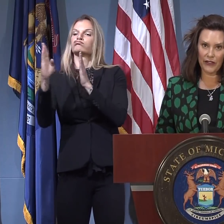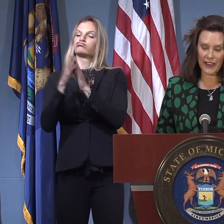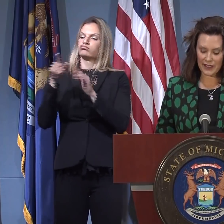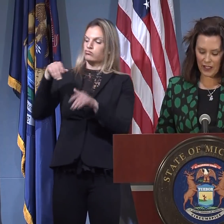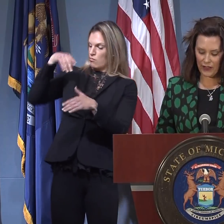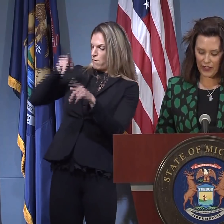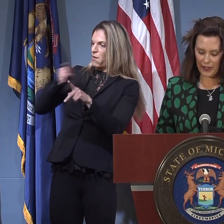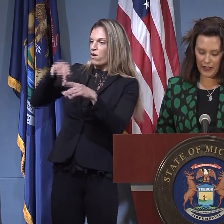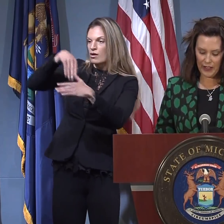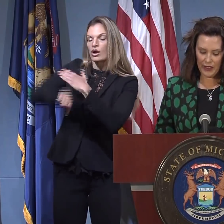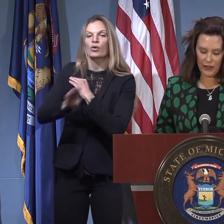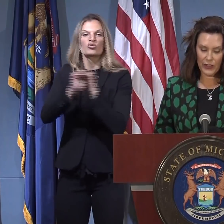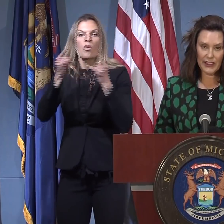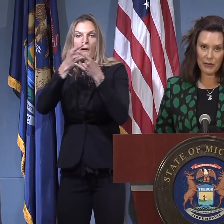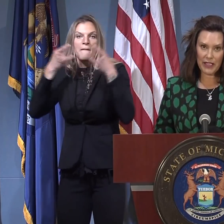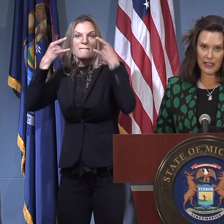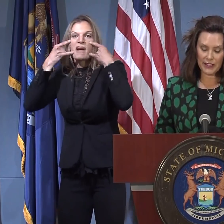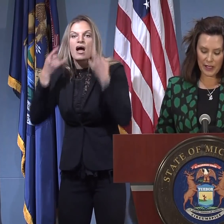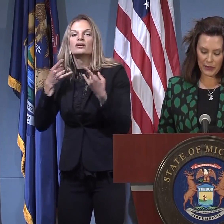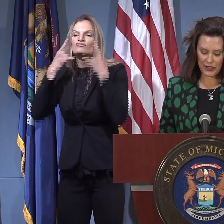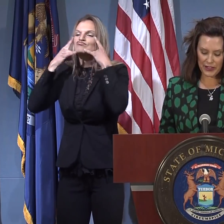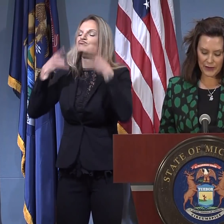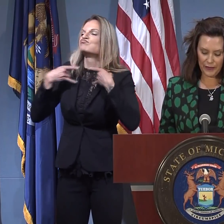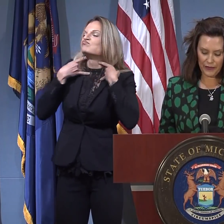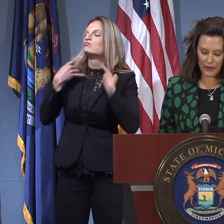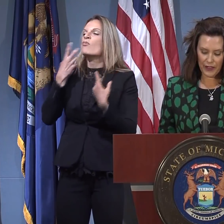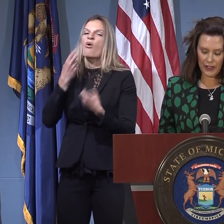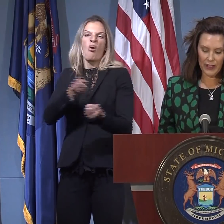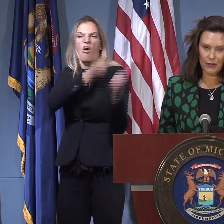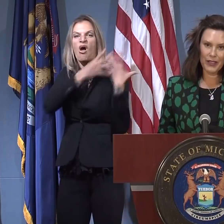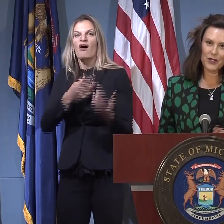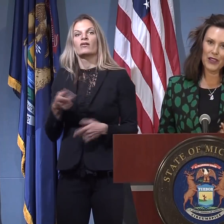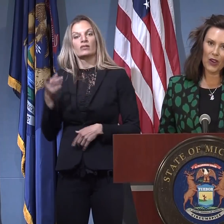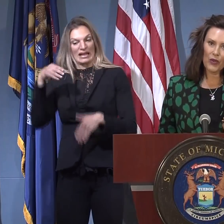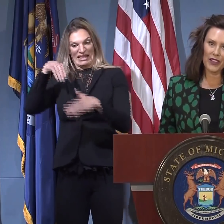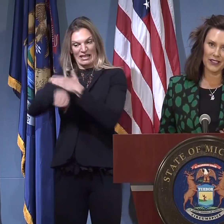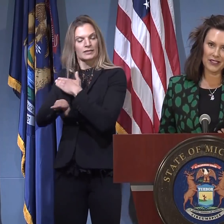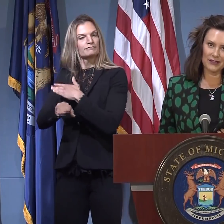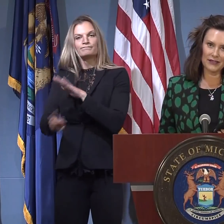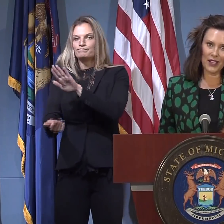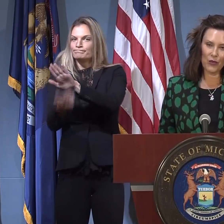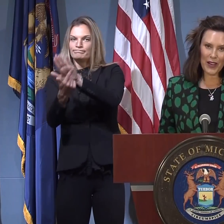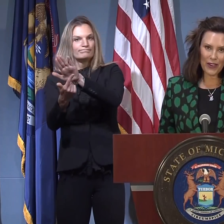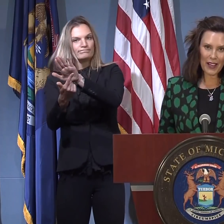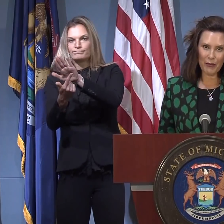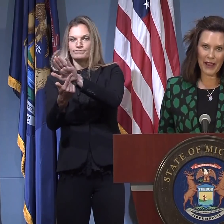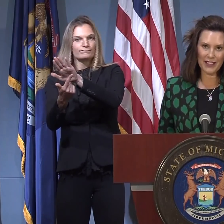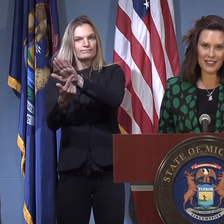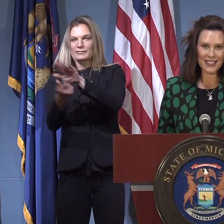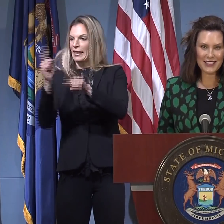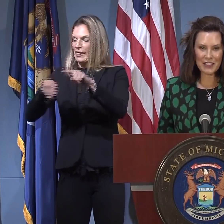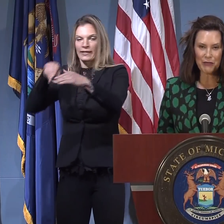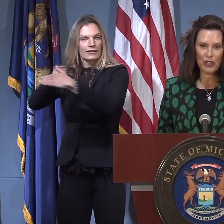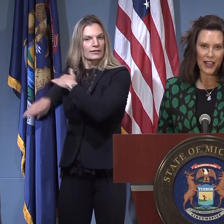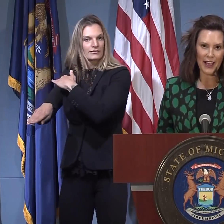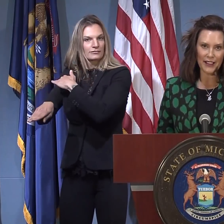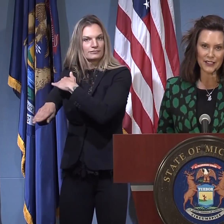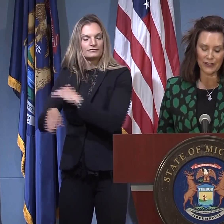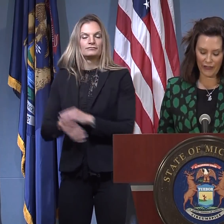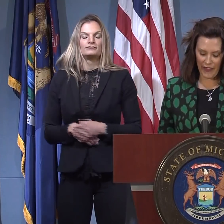OPEN TO THE PUBLIC REFUSE IN TRY OR SERVICES TO PEOPLE WHO REFUSE A FACE COVERING WITH LIMITED